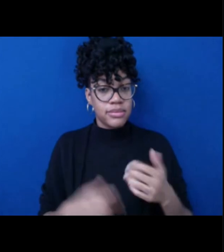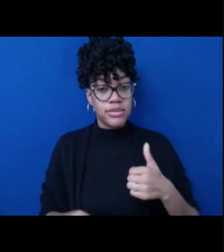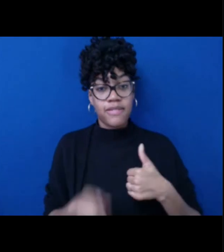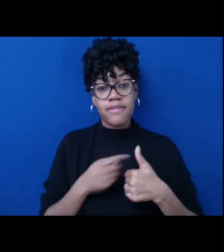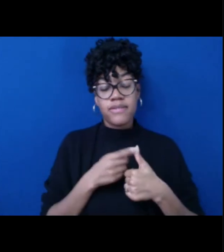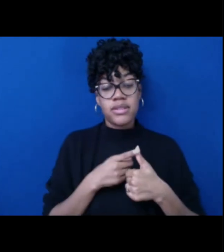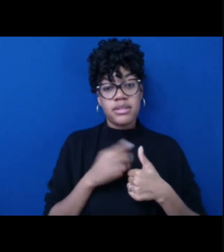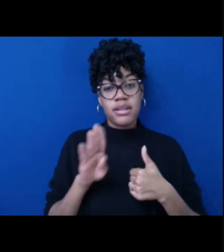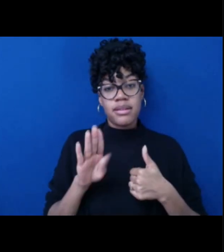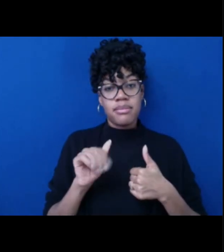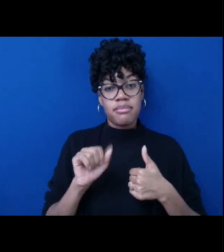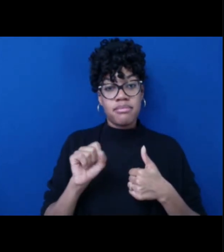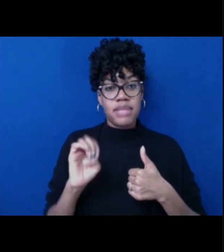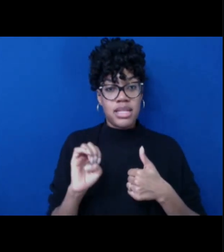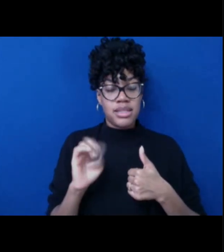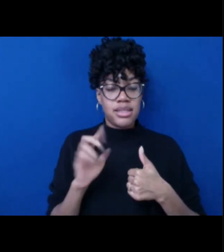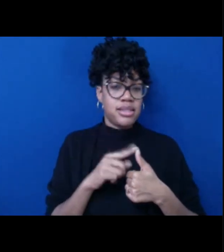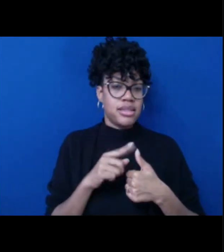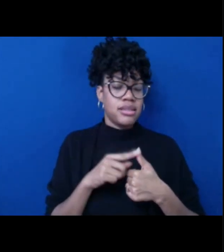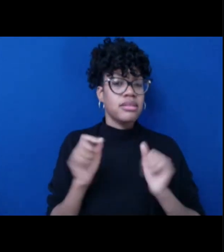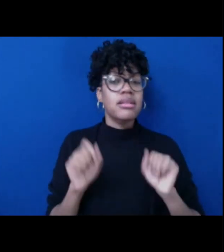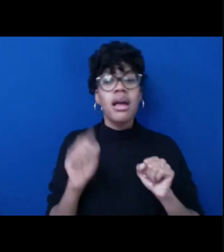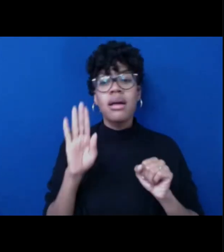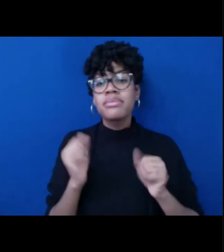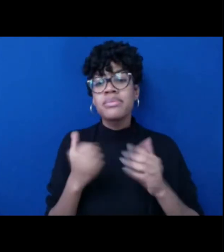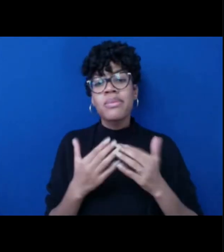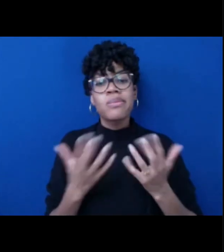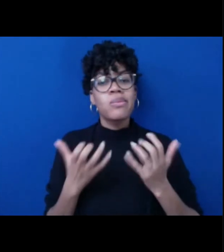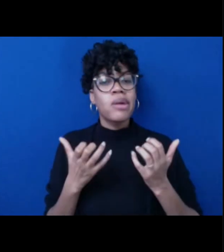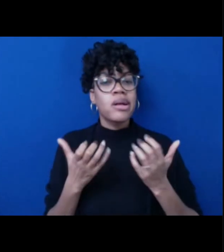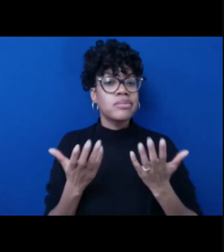And you can use whatever you want. You can use cardboard.